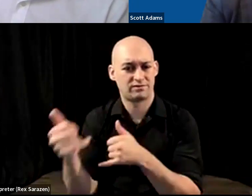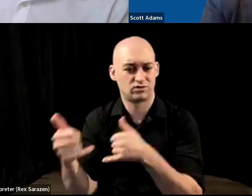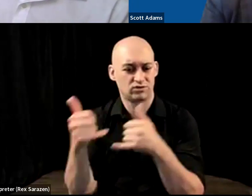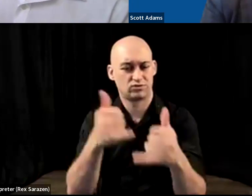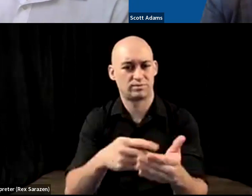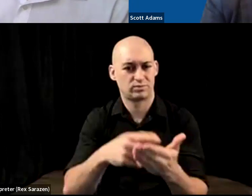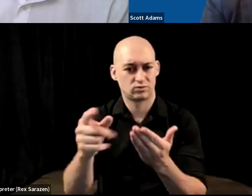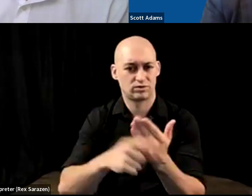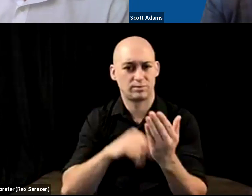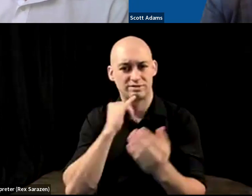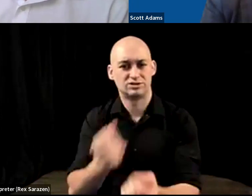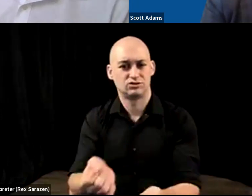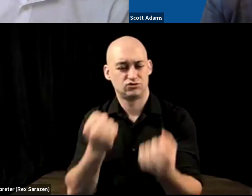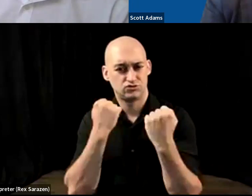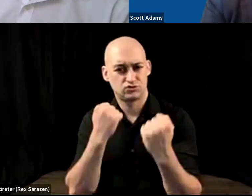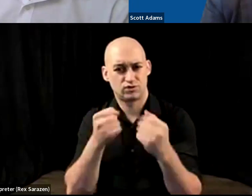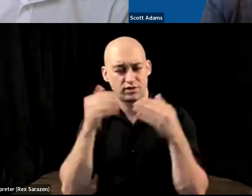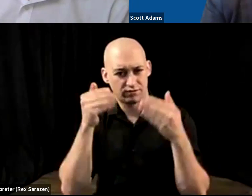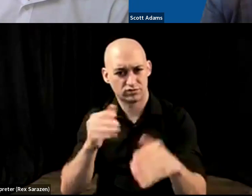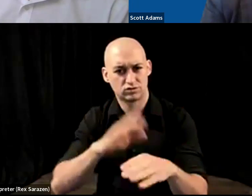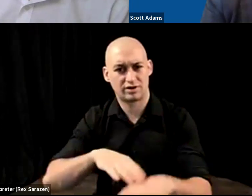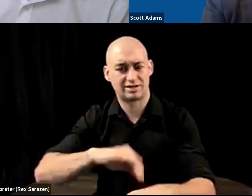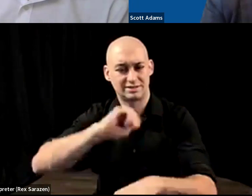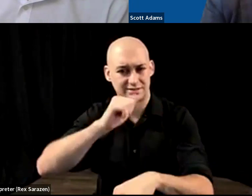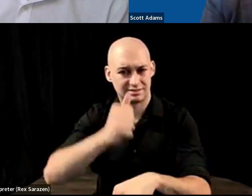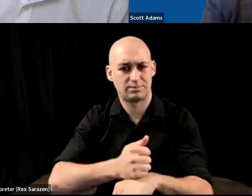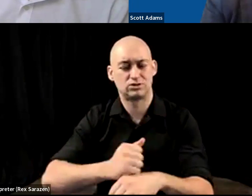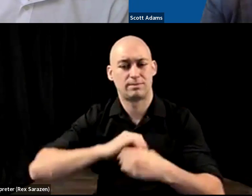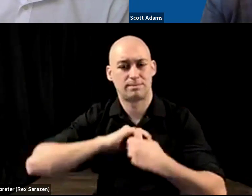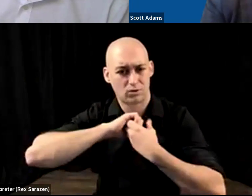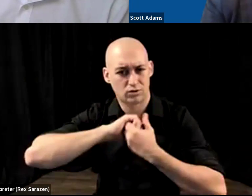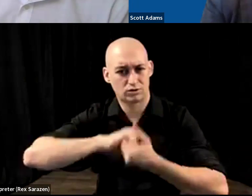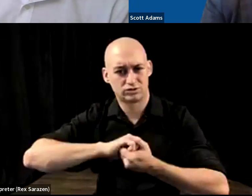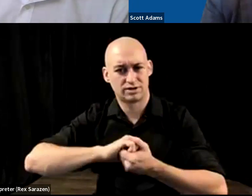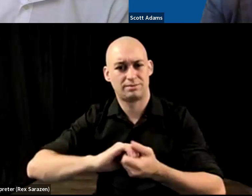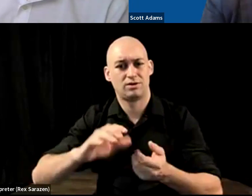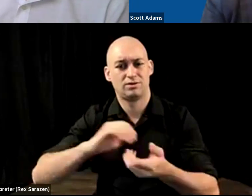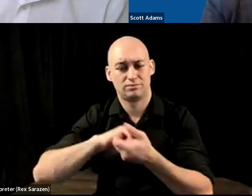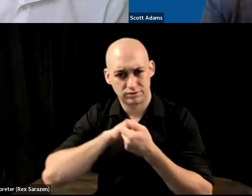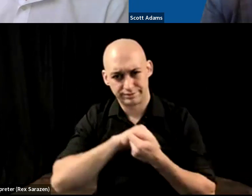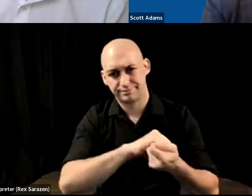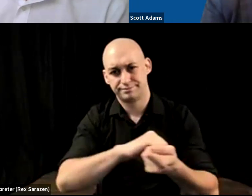strongly focused on establishing partnerships, coalitions as part of that grant funding are